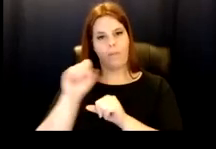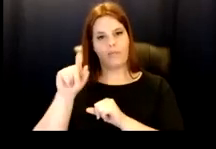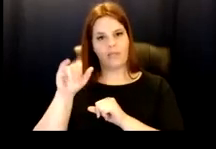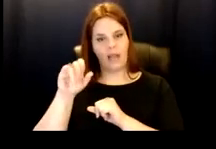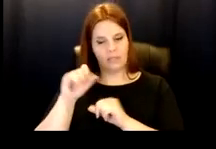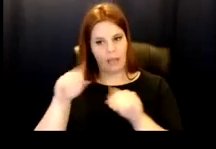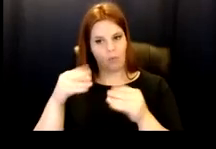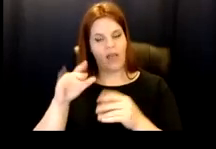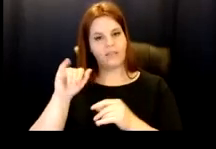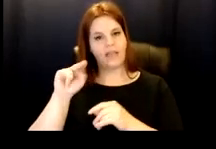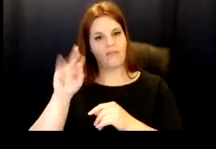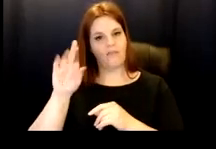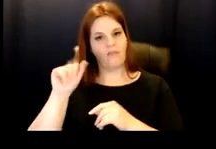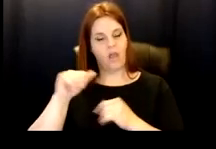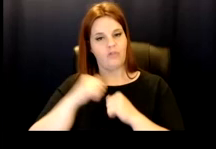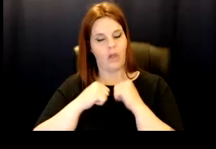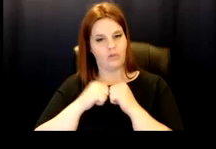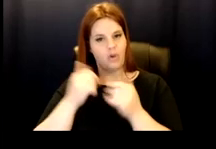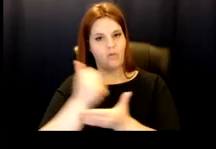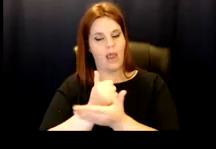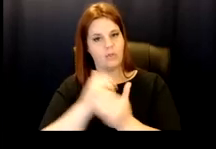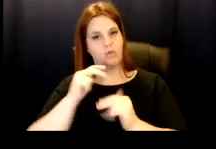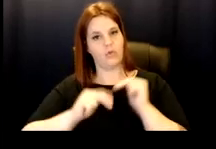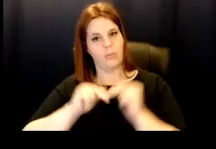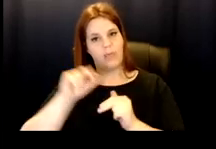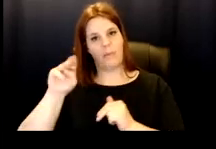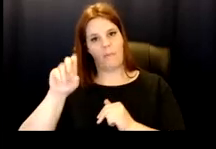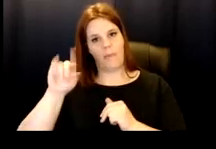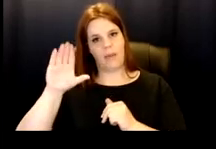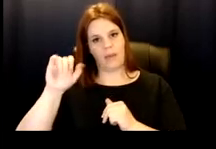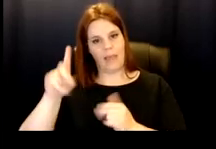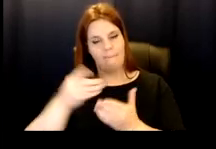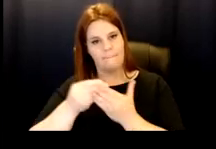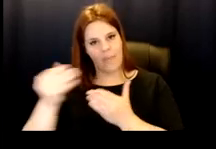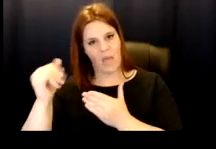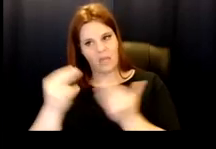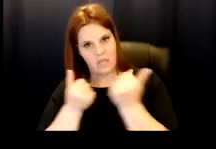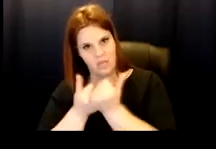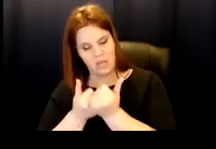grants for states to build Medicaid buy in programs for example. But the real goal was